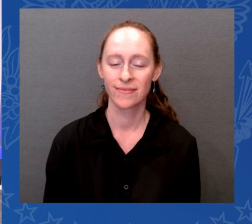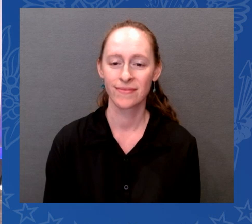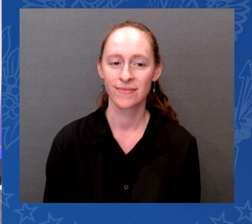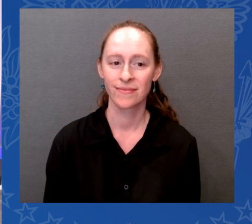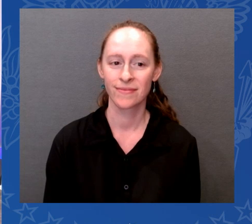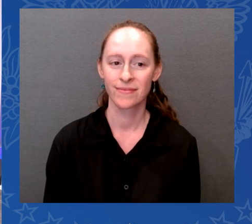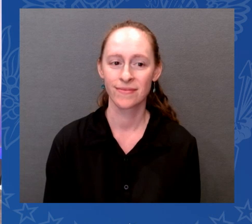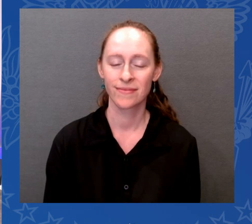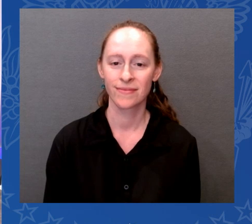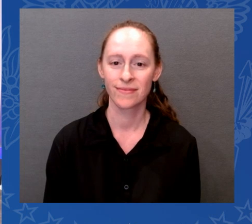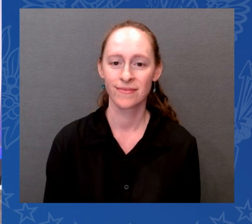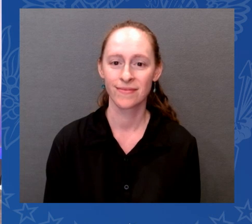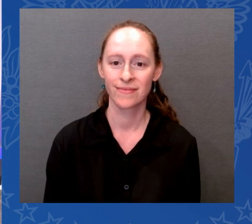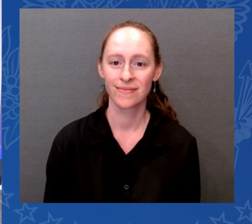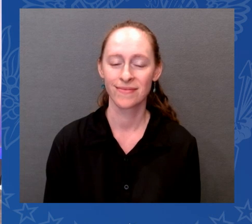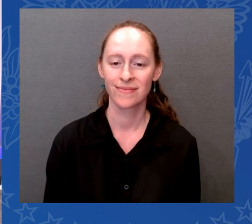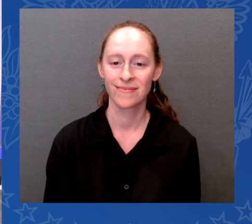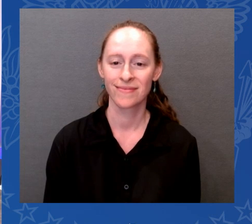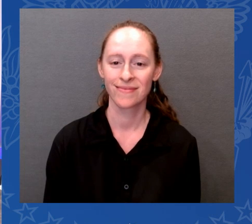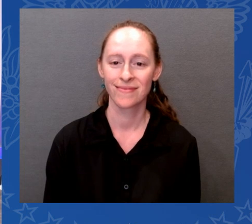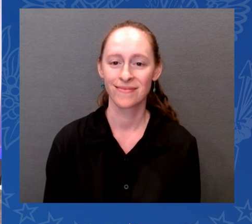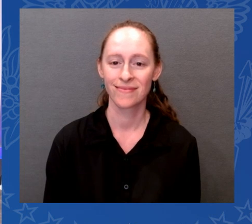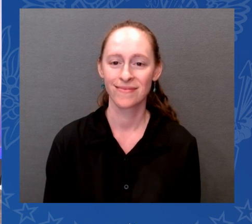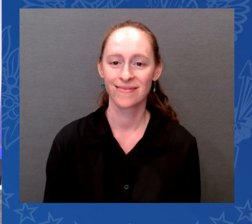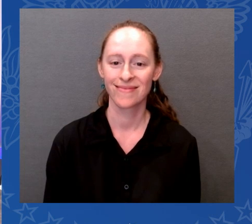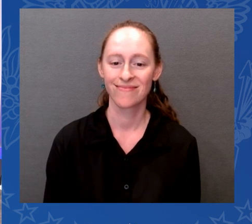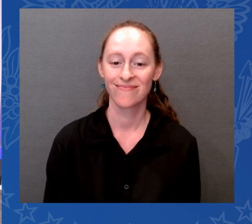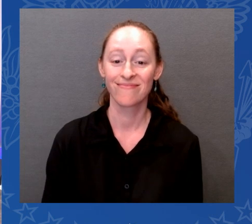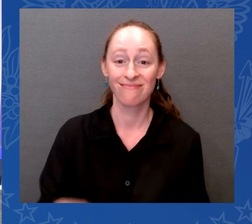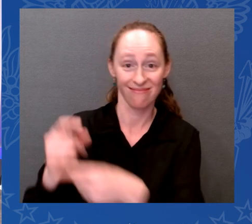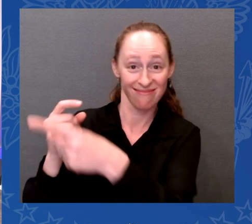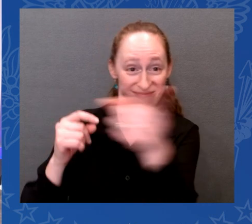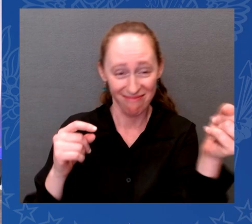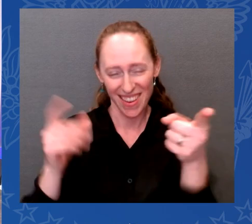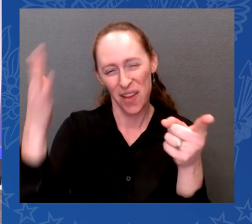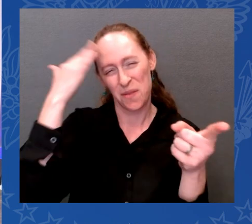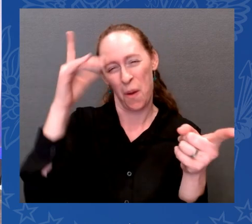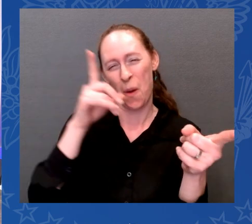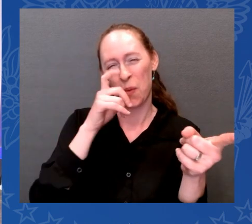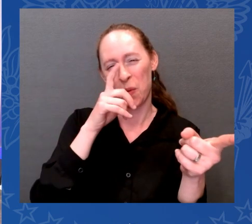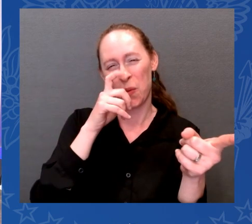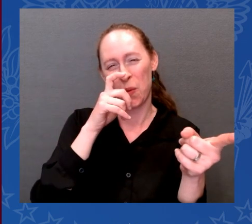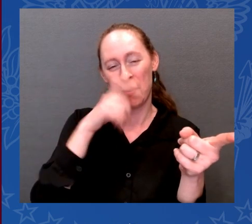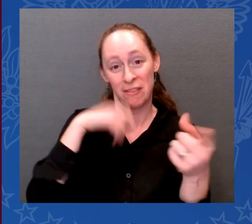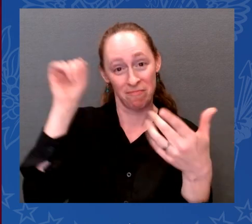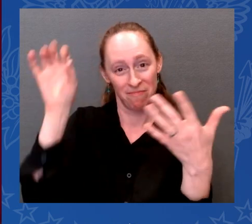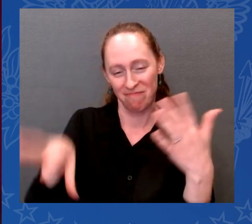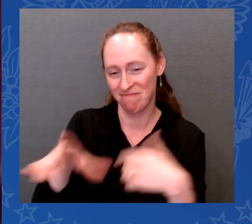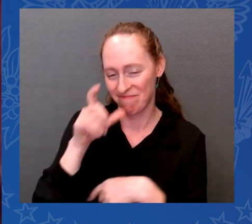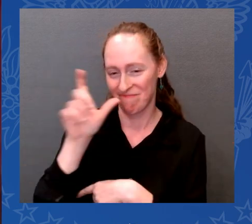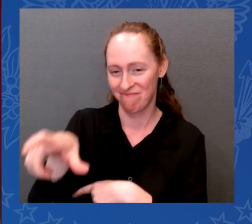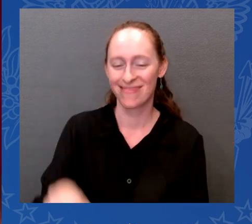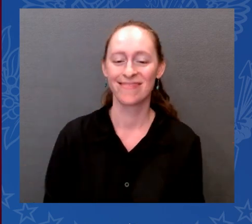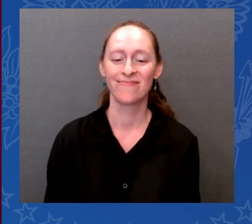Dr. Moore-Merrell: I guess that really needs no introduction, particularly for the leaders in this room and to the fire service at large.